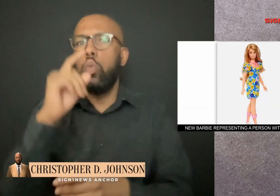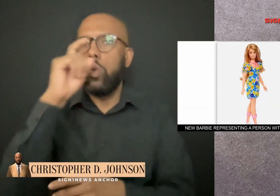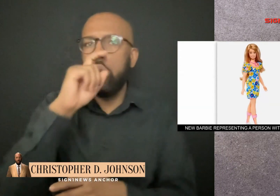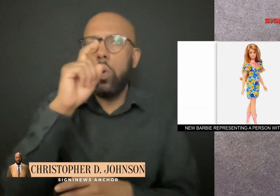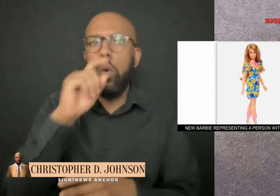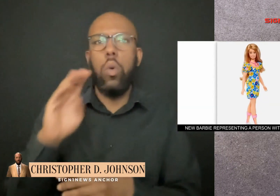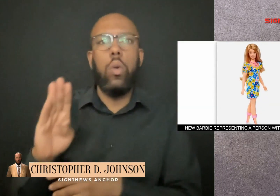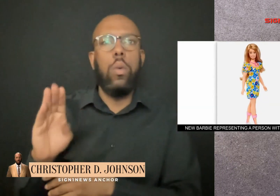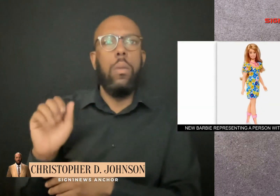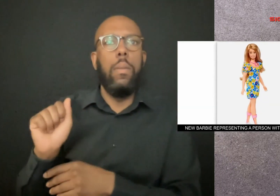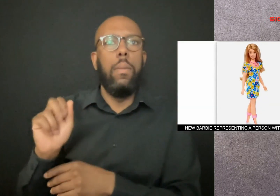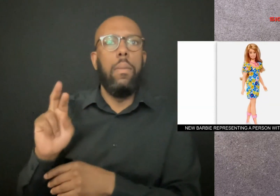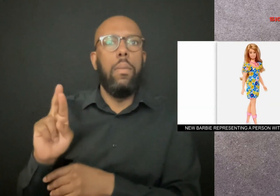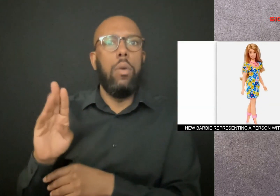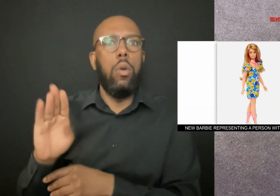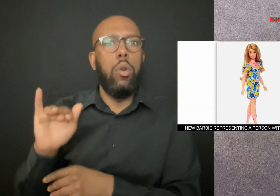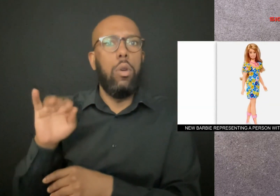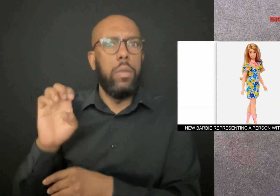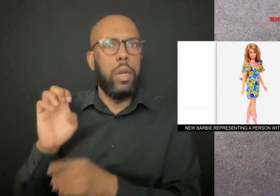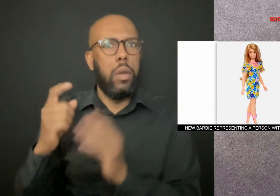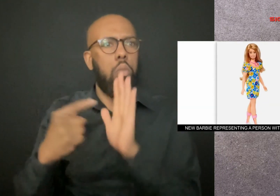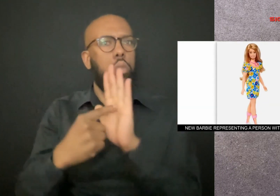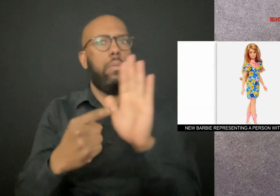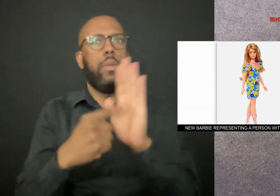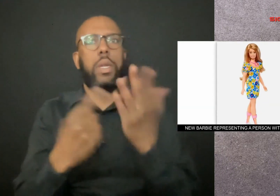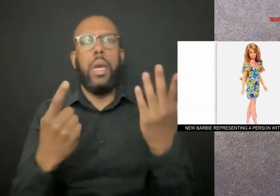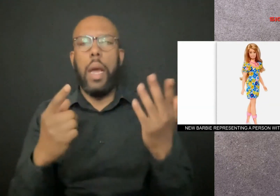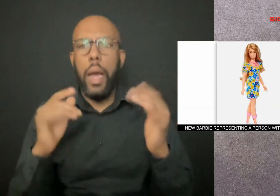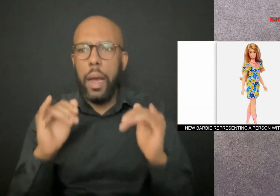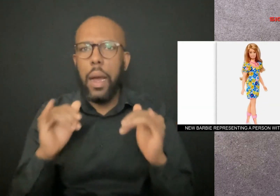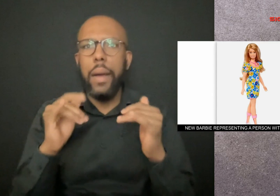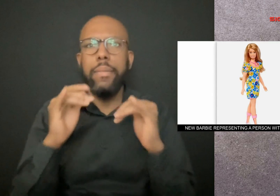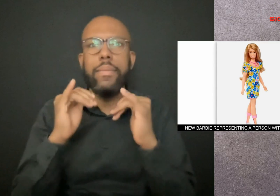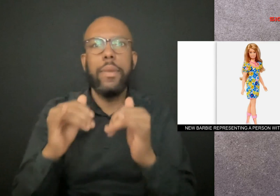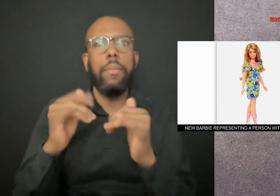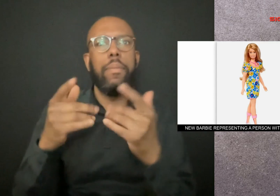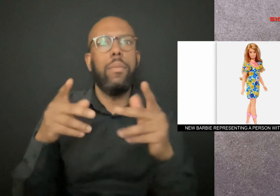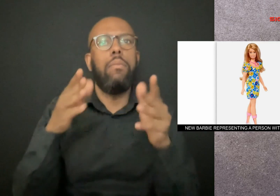Mattel introduced a new Barbie representing a person with Down syndrome